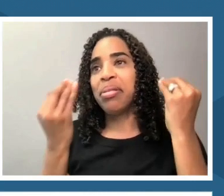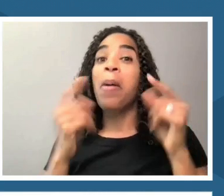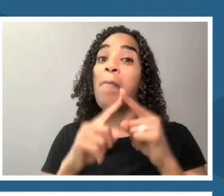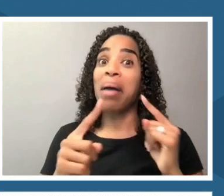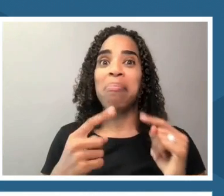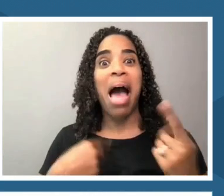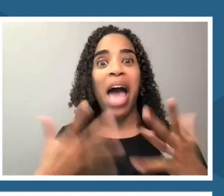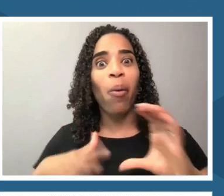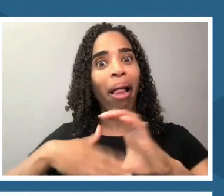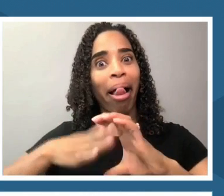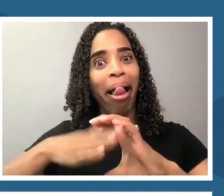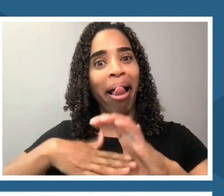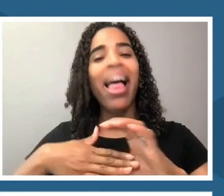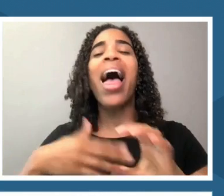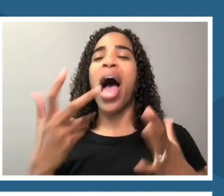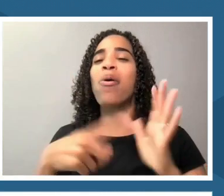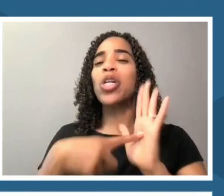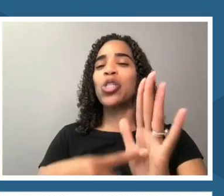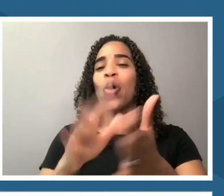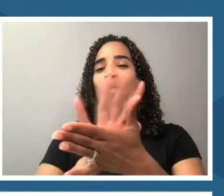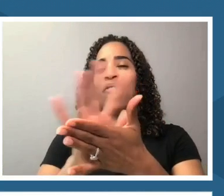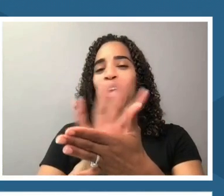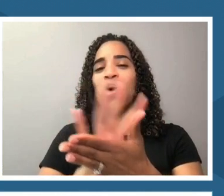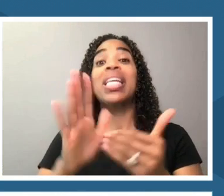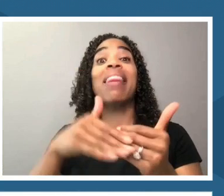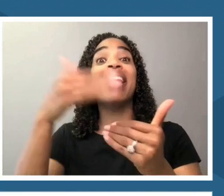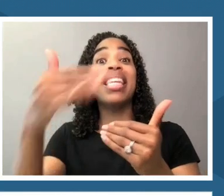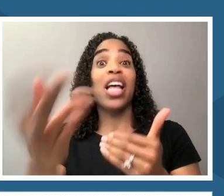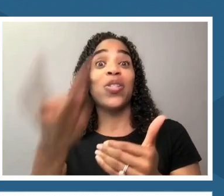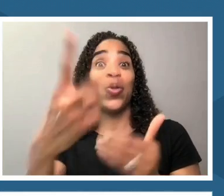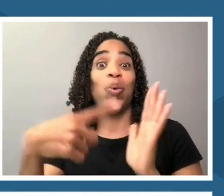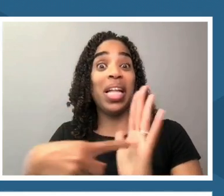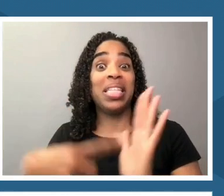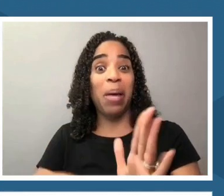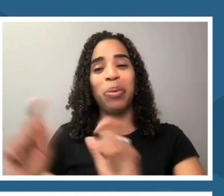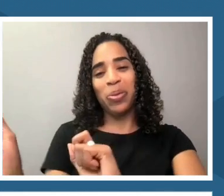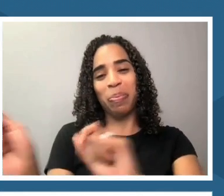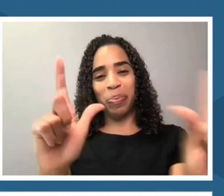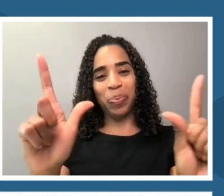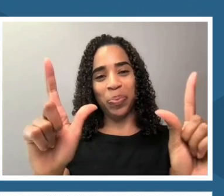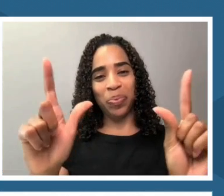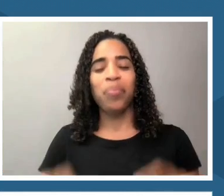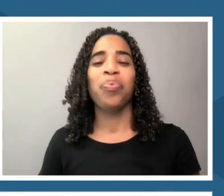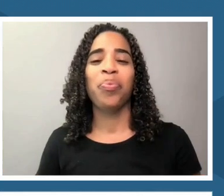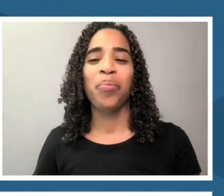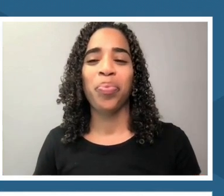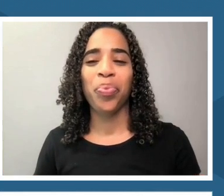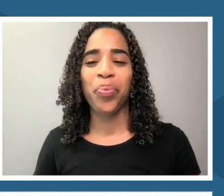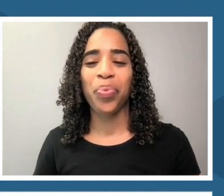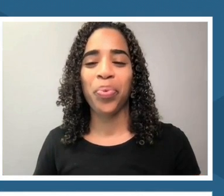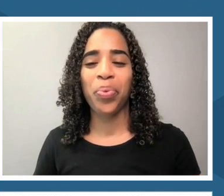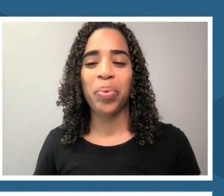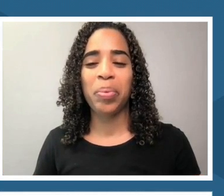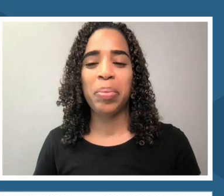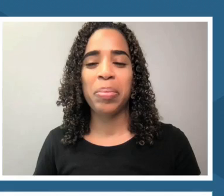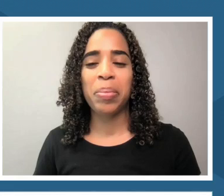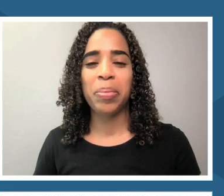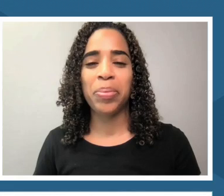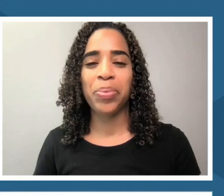look at two examples in the next slide uh and we wanted to share excerpts from two of these webinars uh so one as you